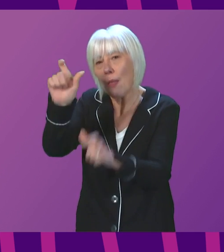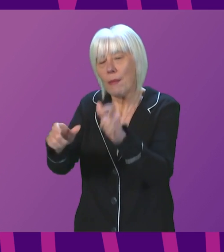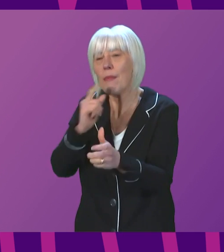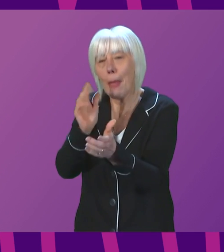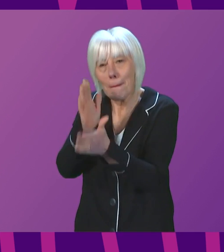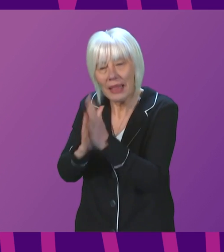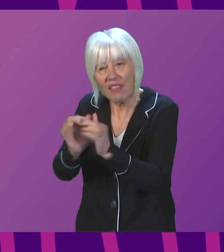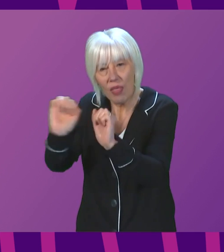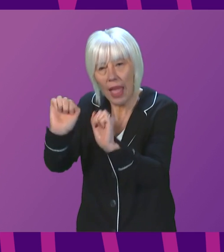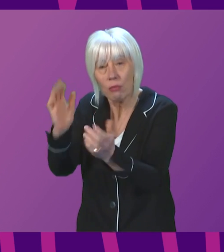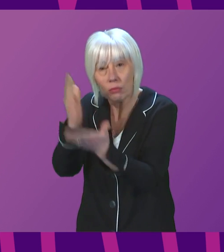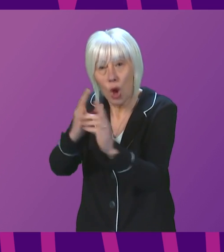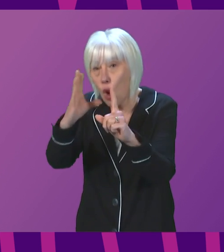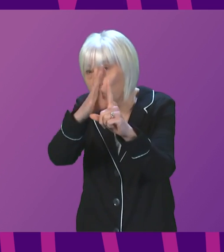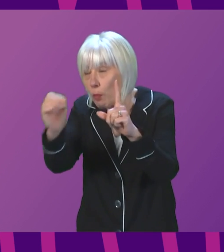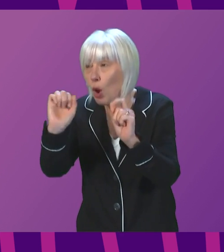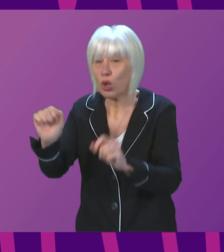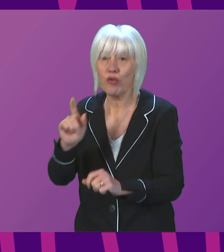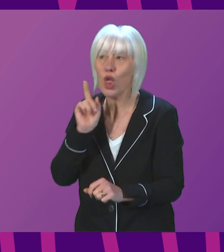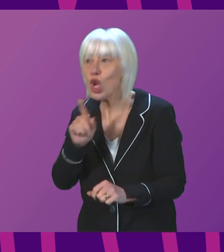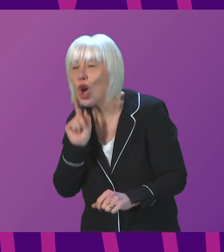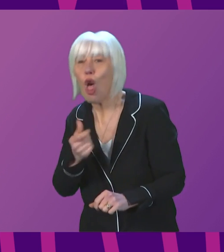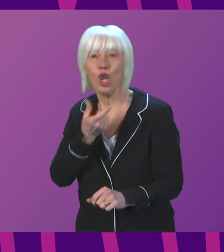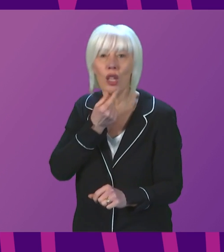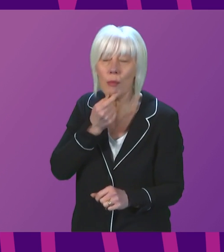models for the wee boys and the wee girls who look up to them and see them as heroes.